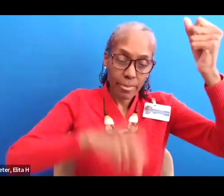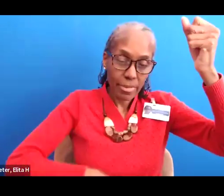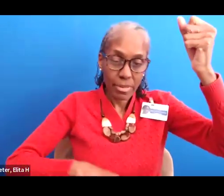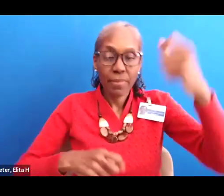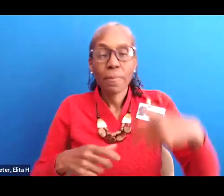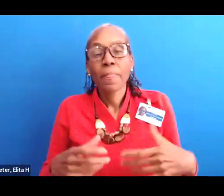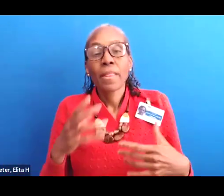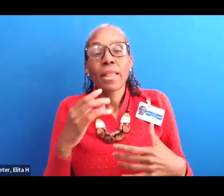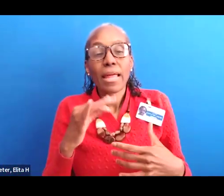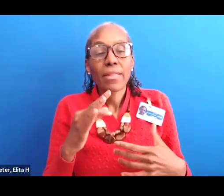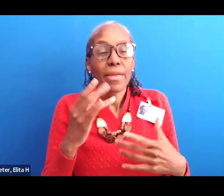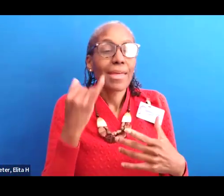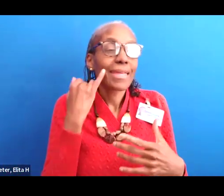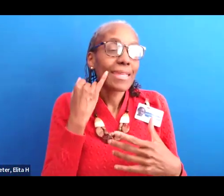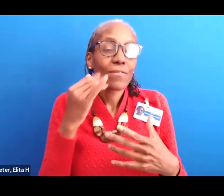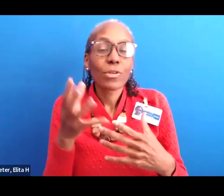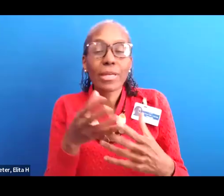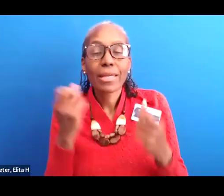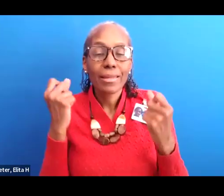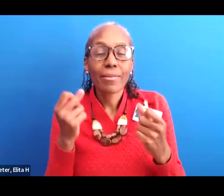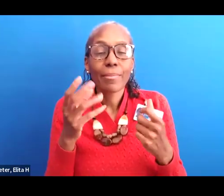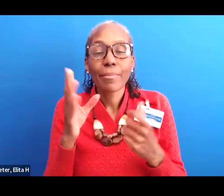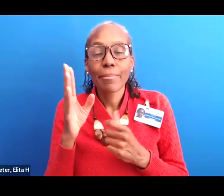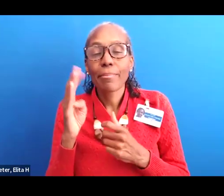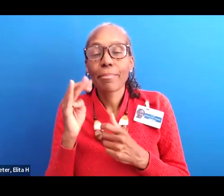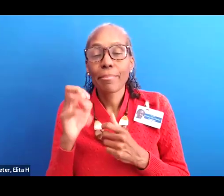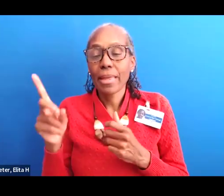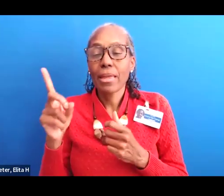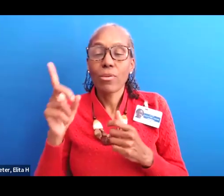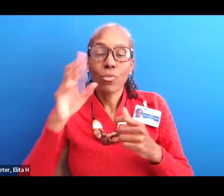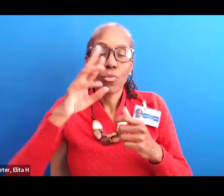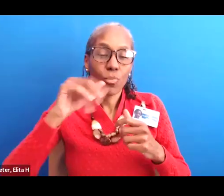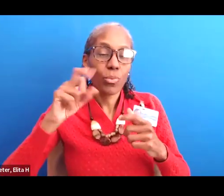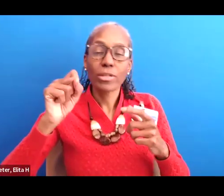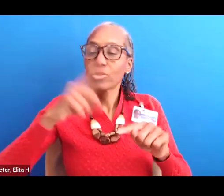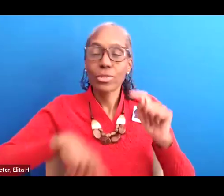If you can grab onto the bed rails and pull your body. If you're not able to turn yourself, then you're probably